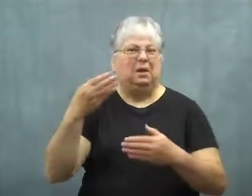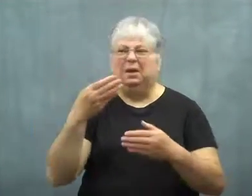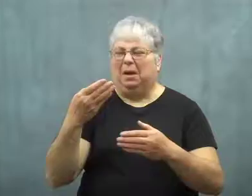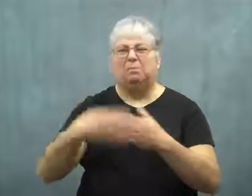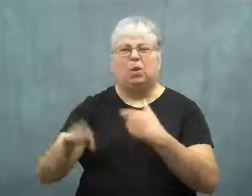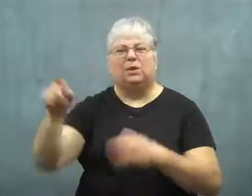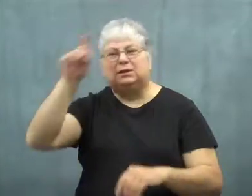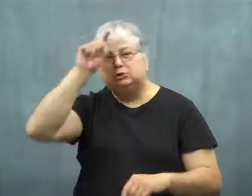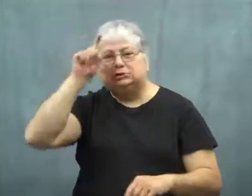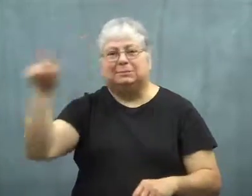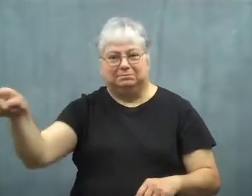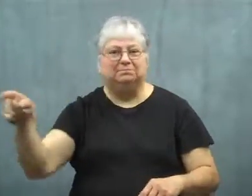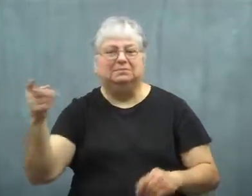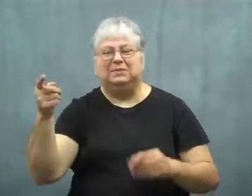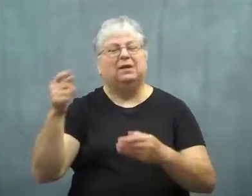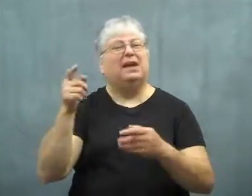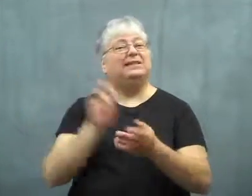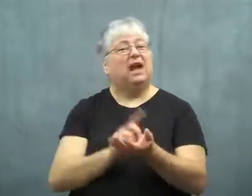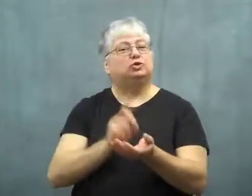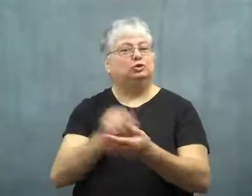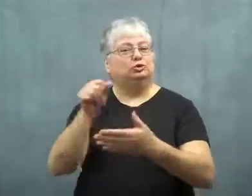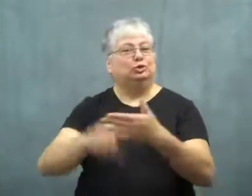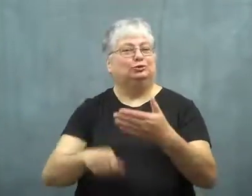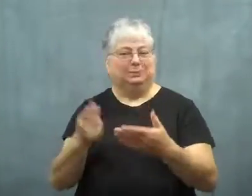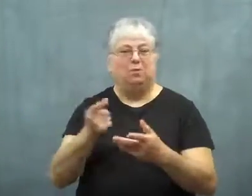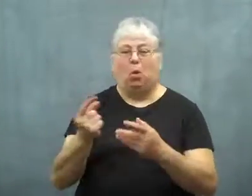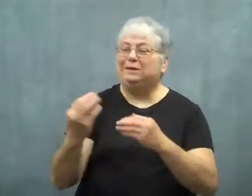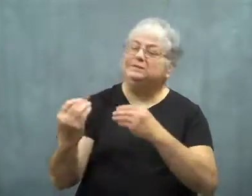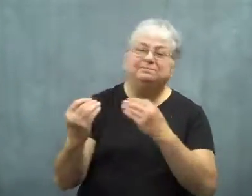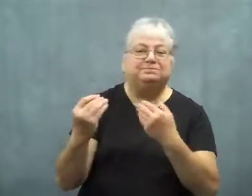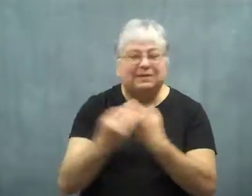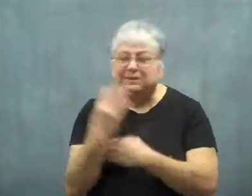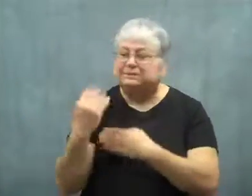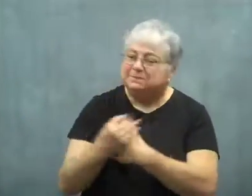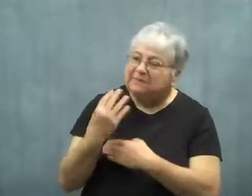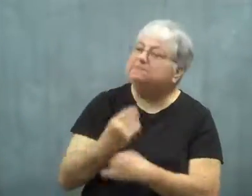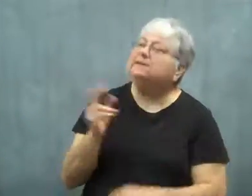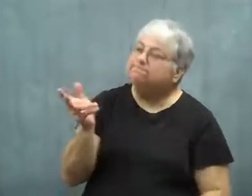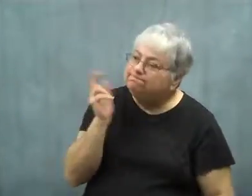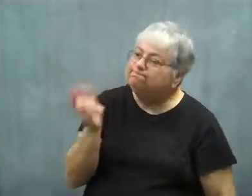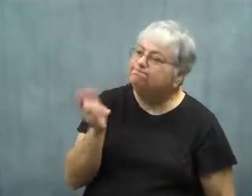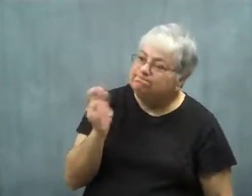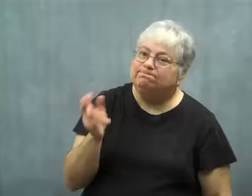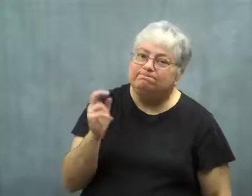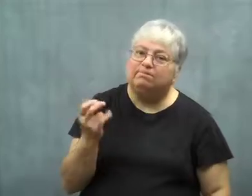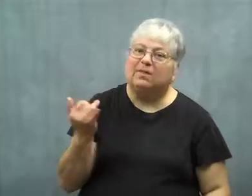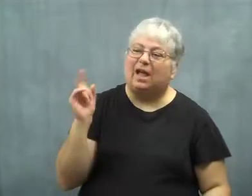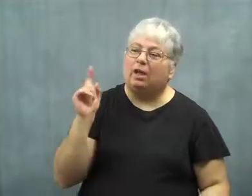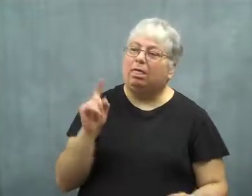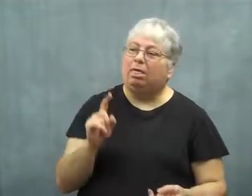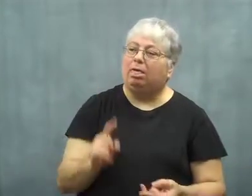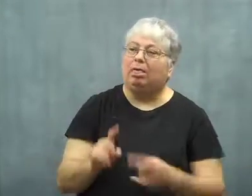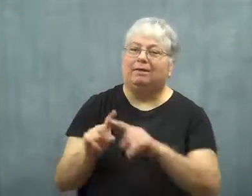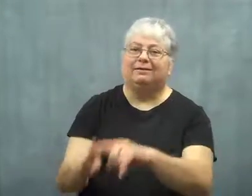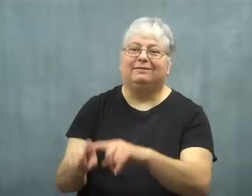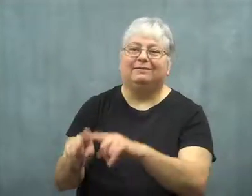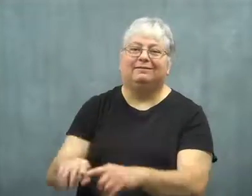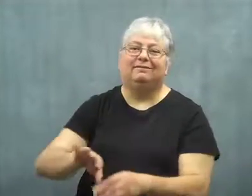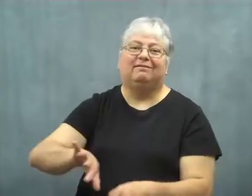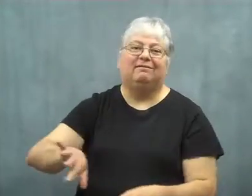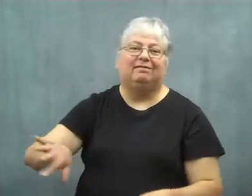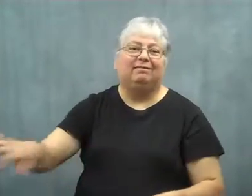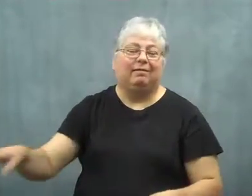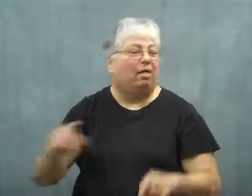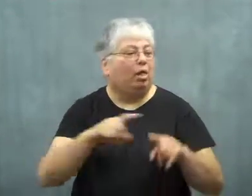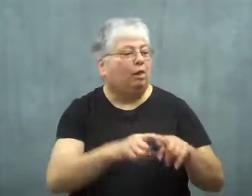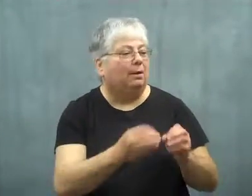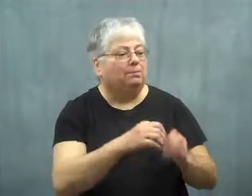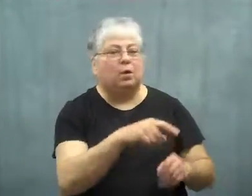an Egyptian surgeon, for advice.